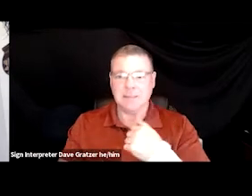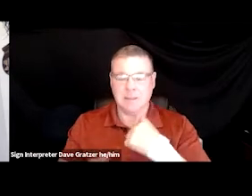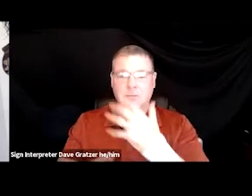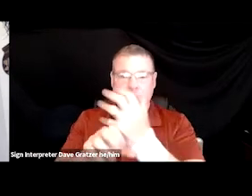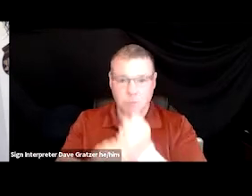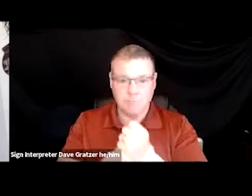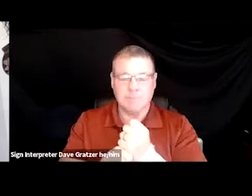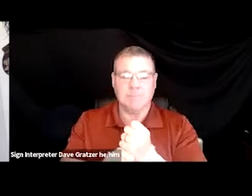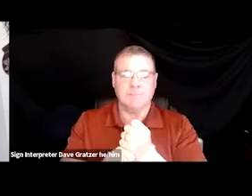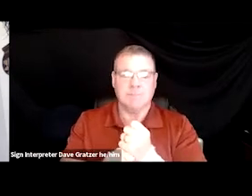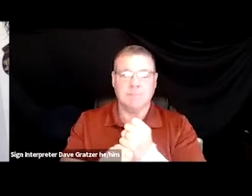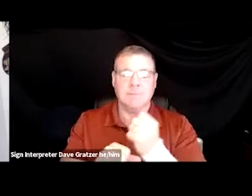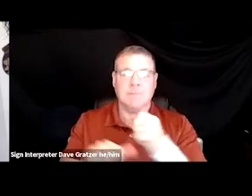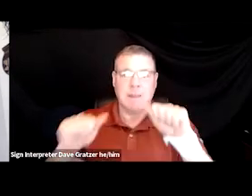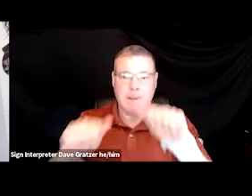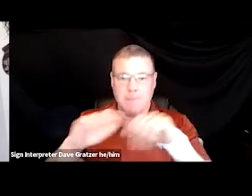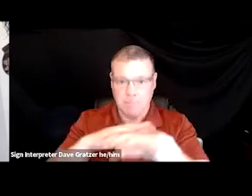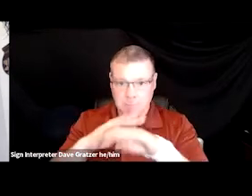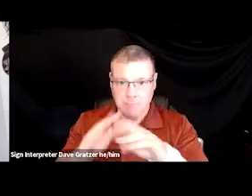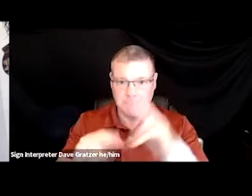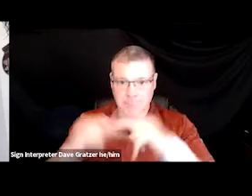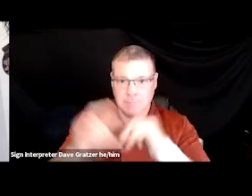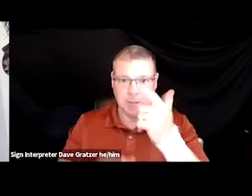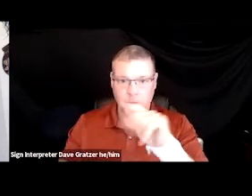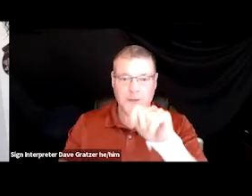the Capacity Building Grant in 2019.